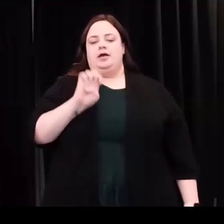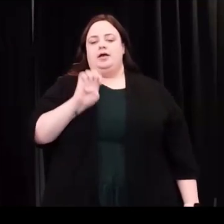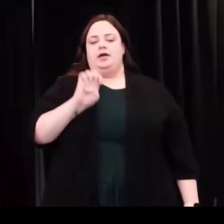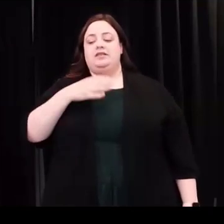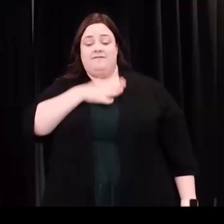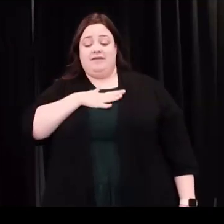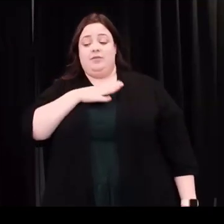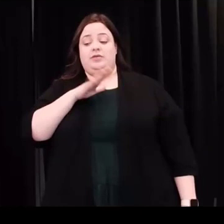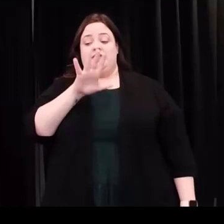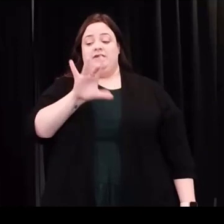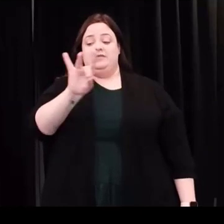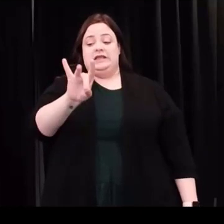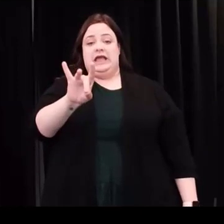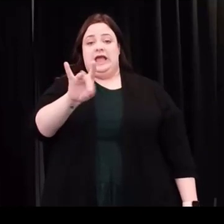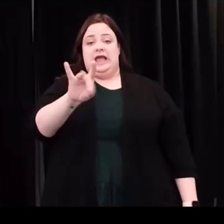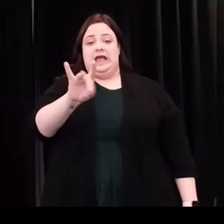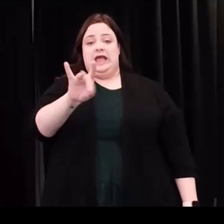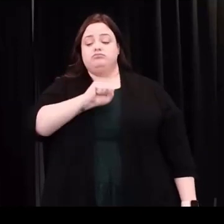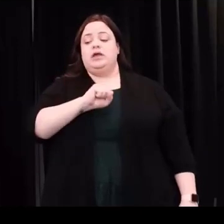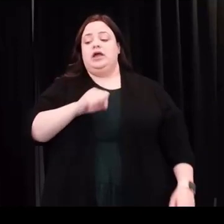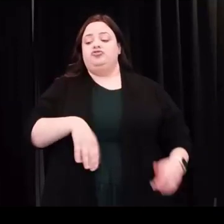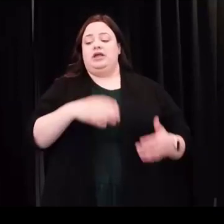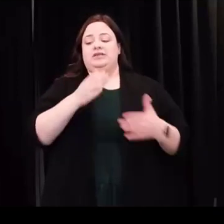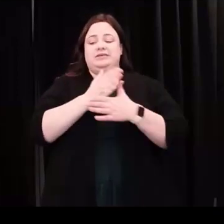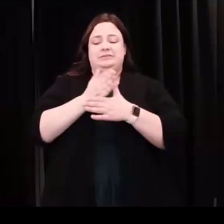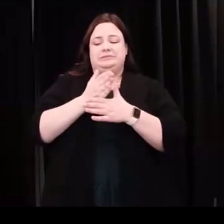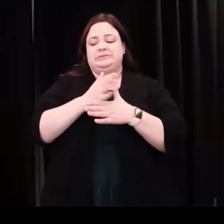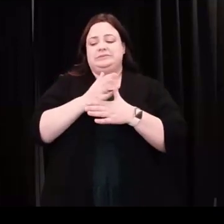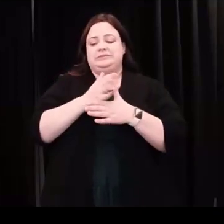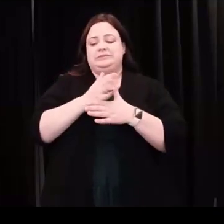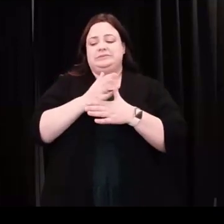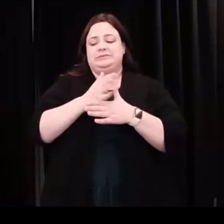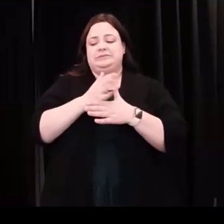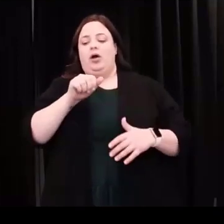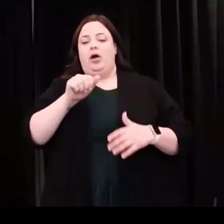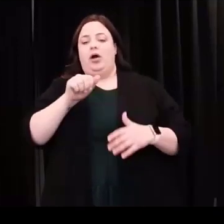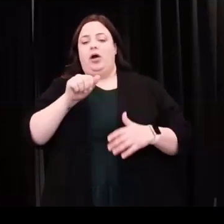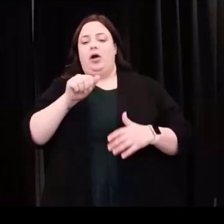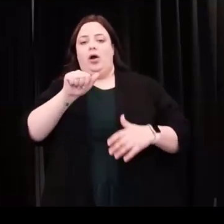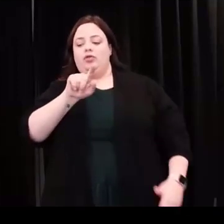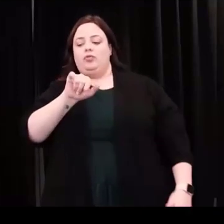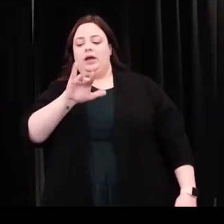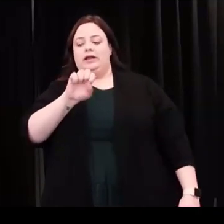old and she has mild to moderate arthritis that can impact her ability to operate a keyboard or